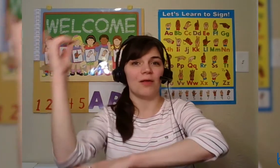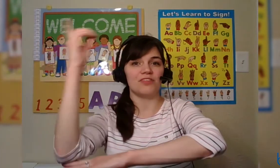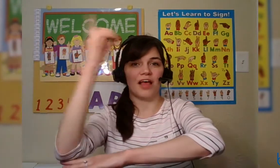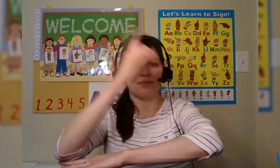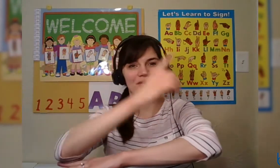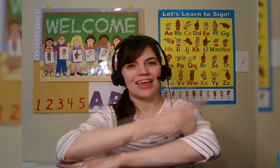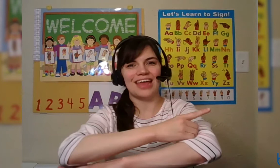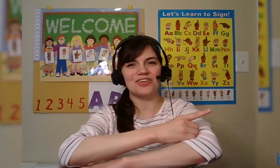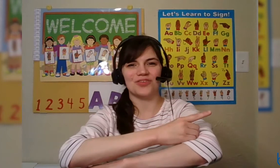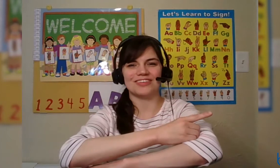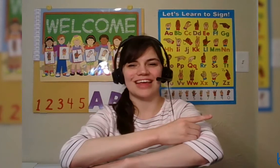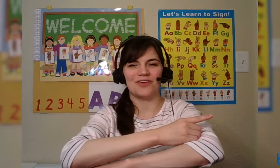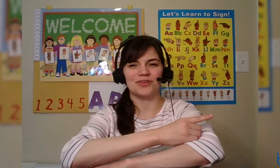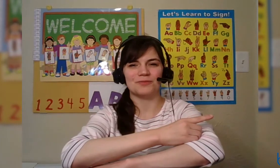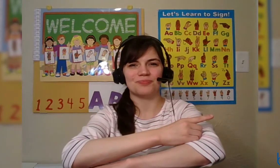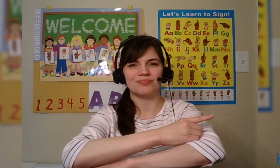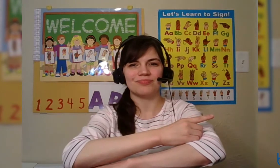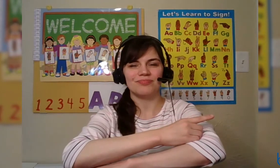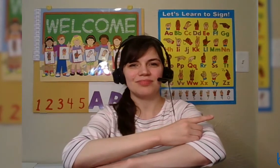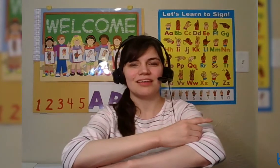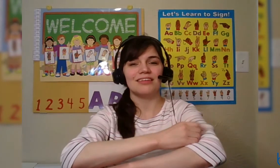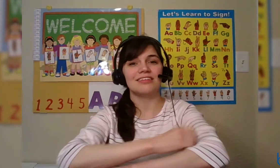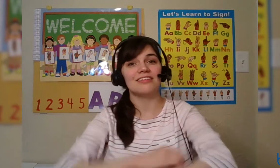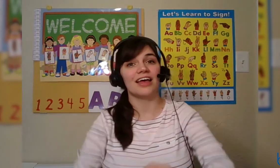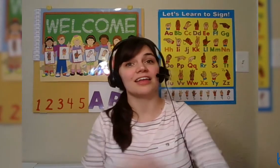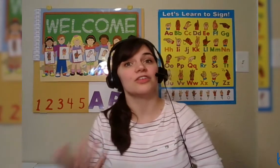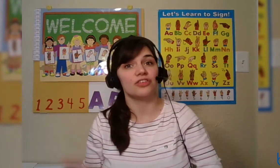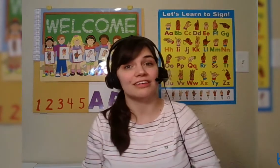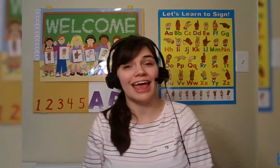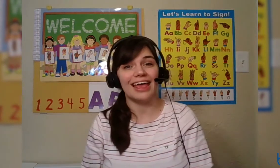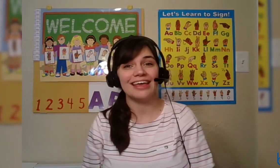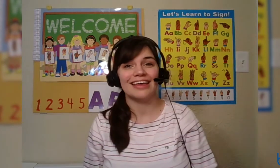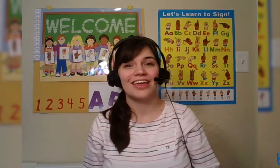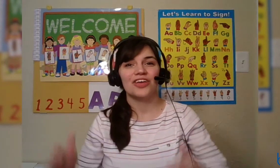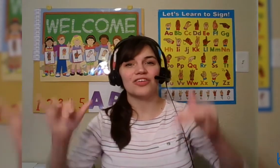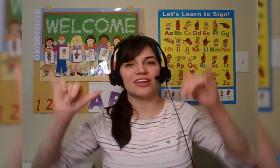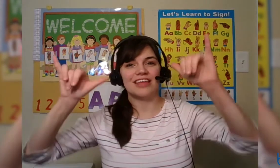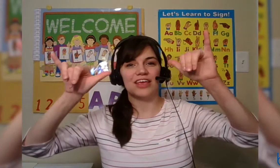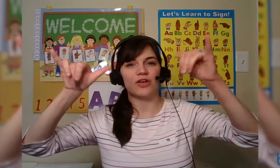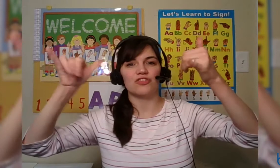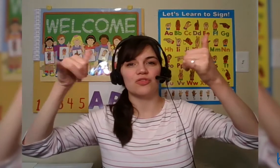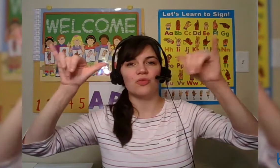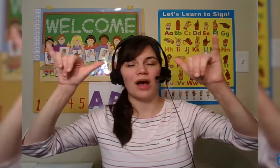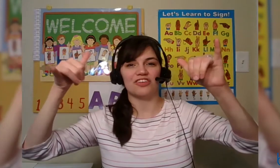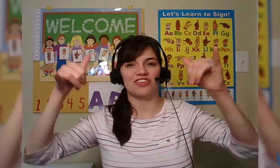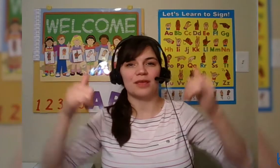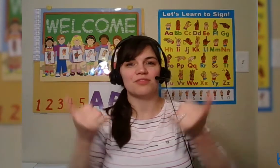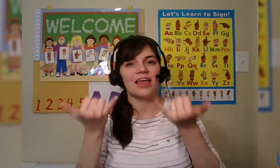comes up and goes down. To sign today, you're gonna take two Y shapes and